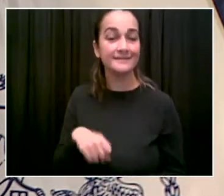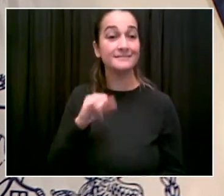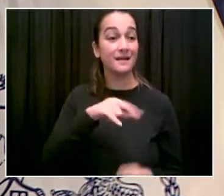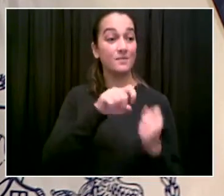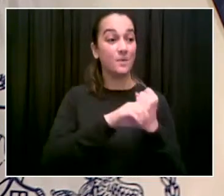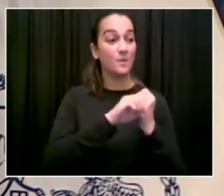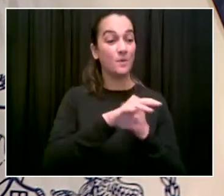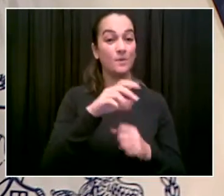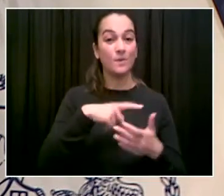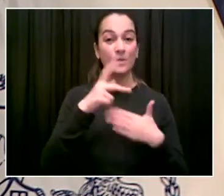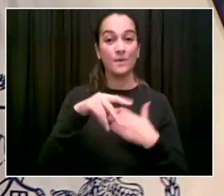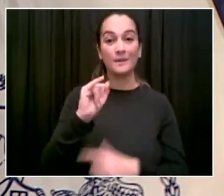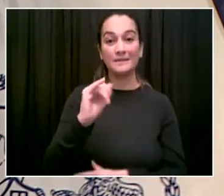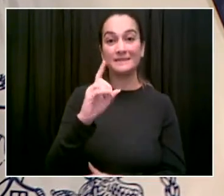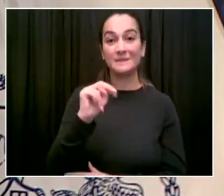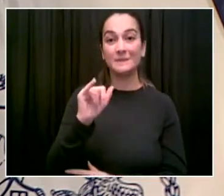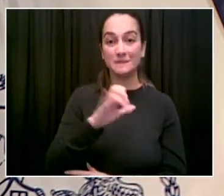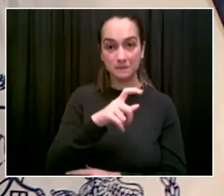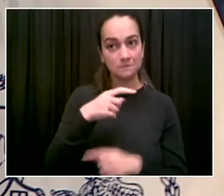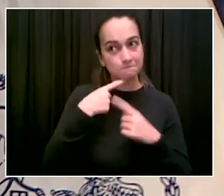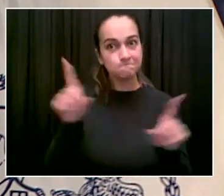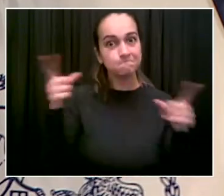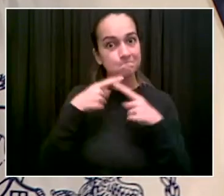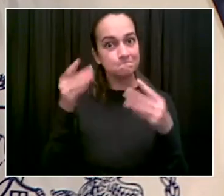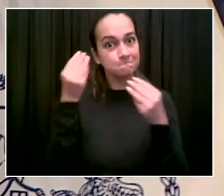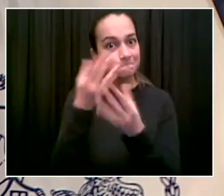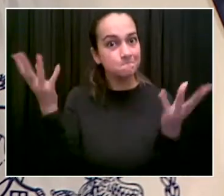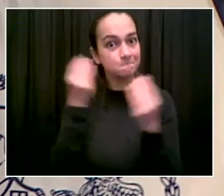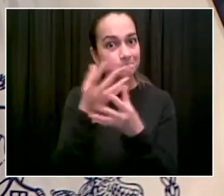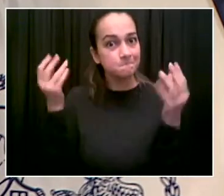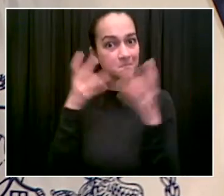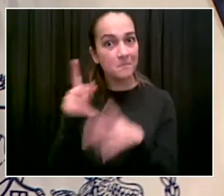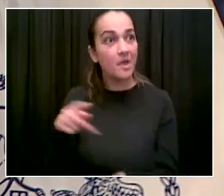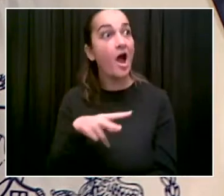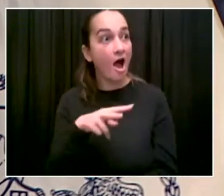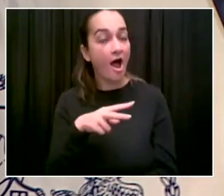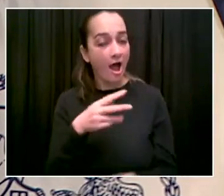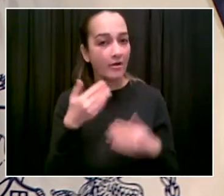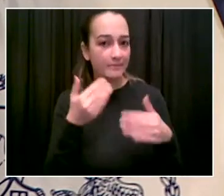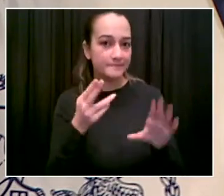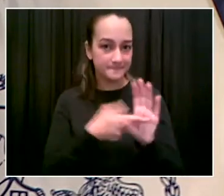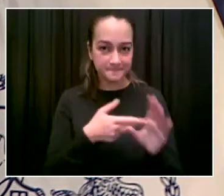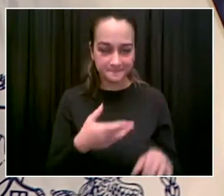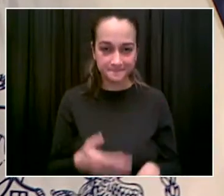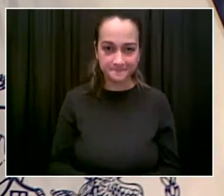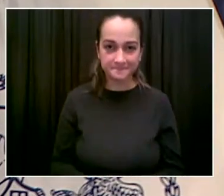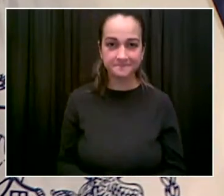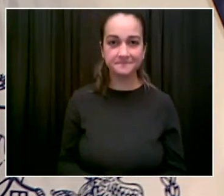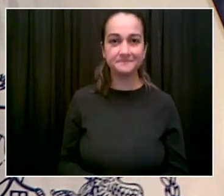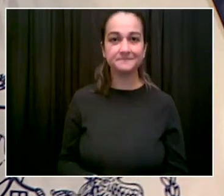ARE COMING TO THEM. SO, WE WILL BE AS AGGRESSIVE S AWE NEEDT O BE TO GET SIGNED UP.